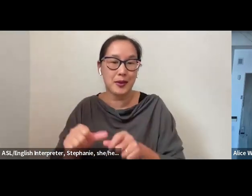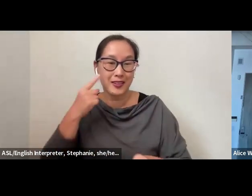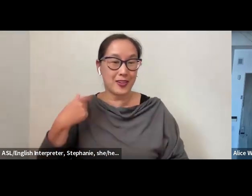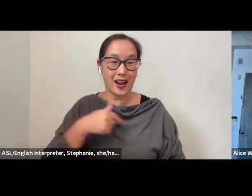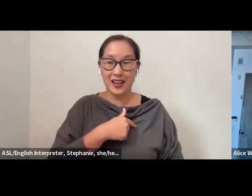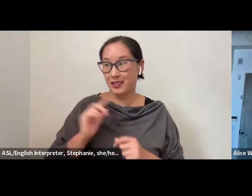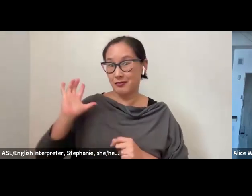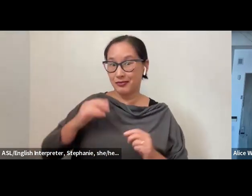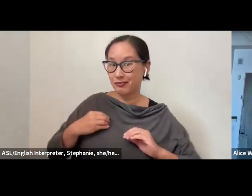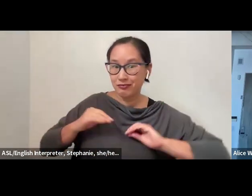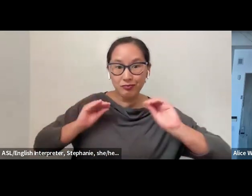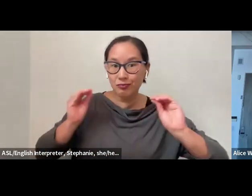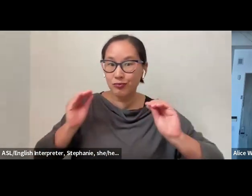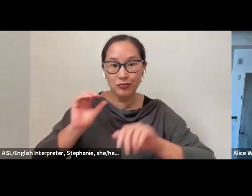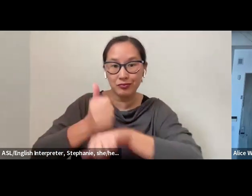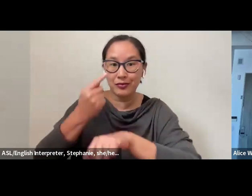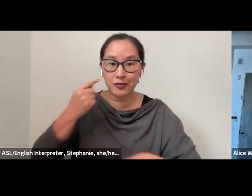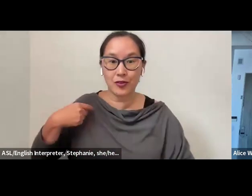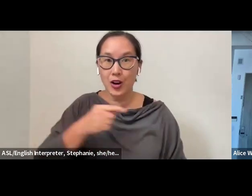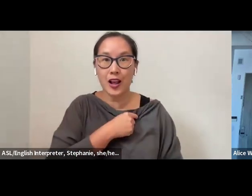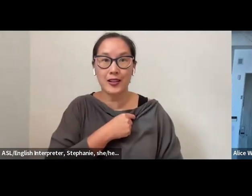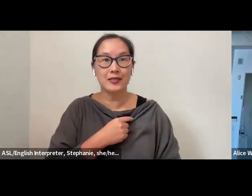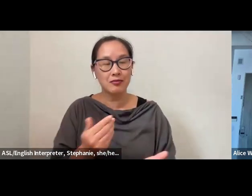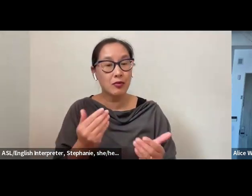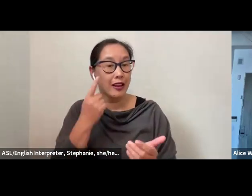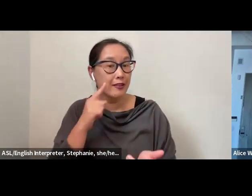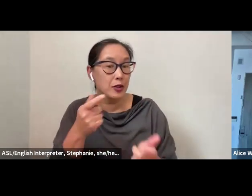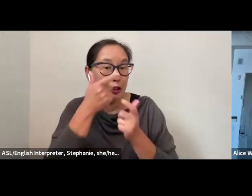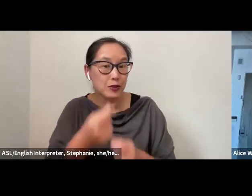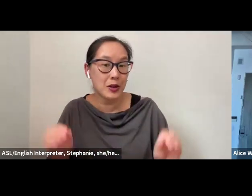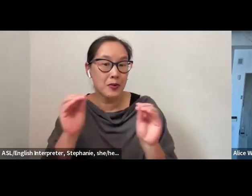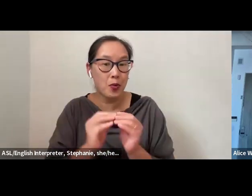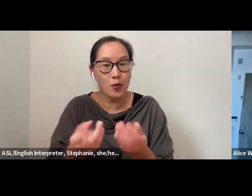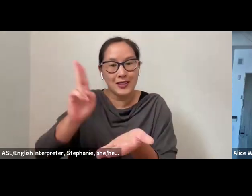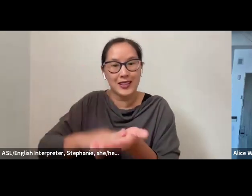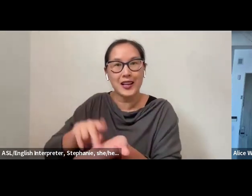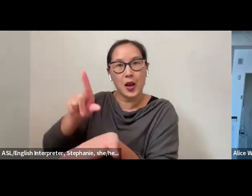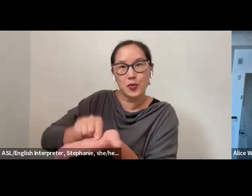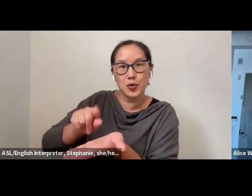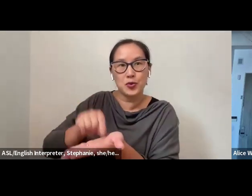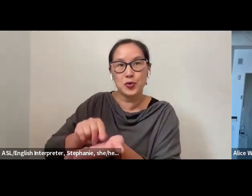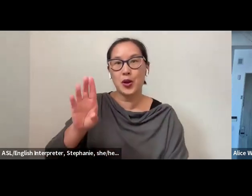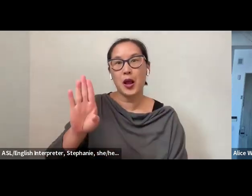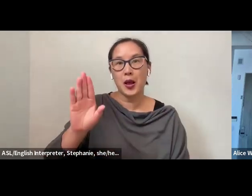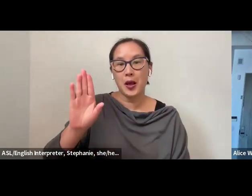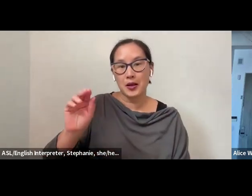For more, sign up for our newsletter at disabledbipocfc.com